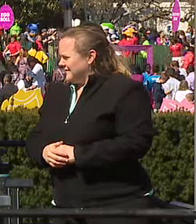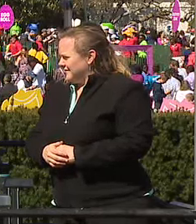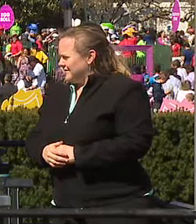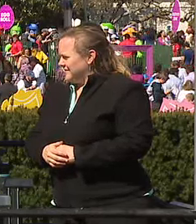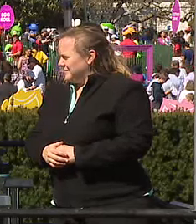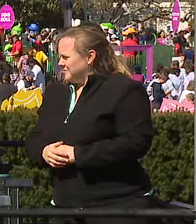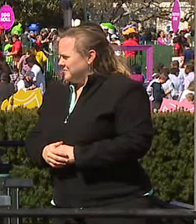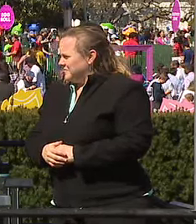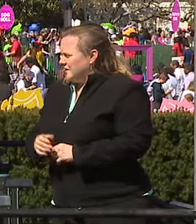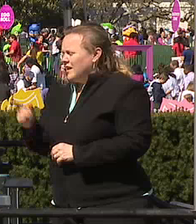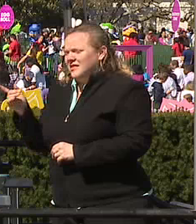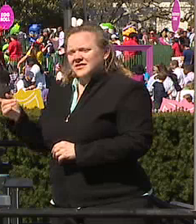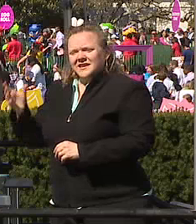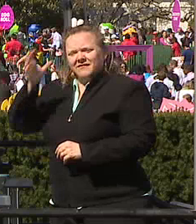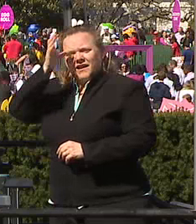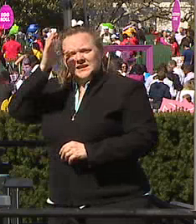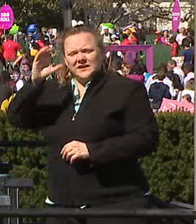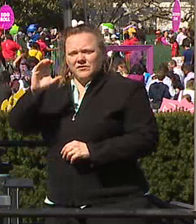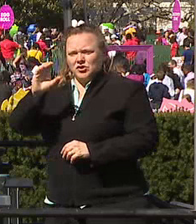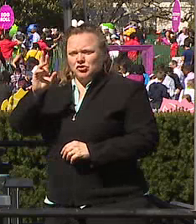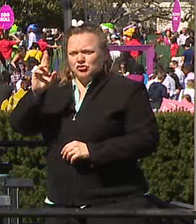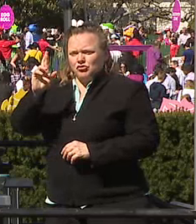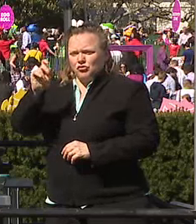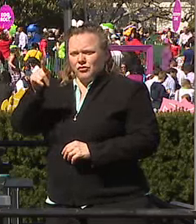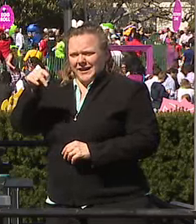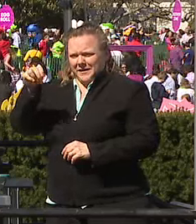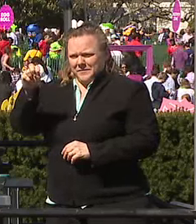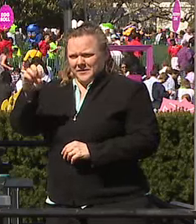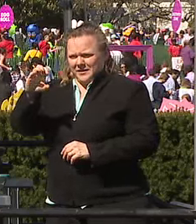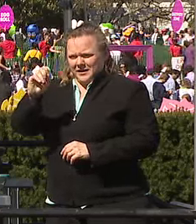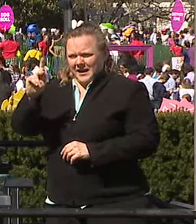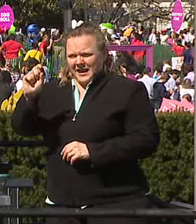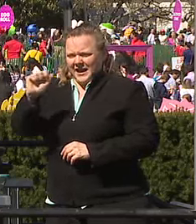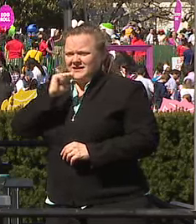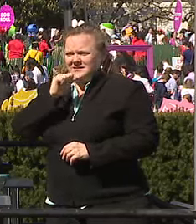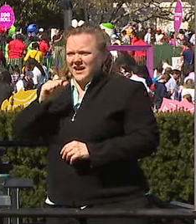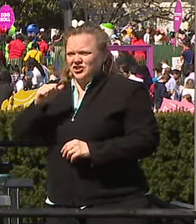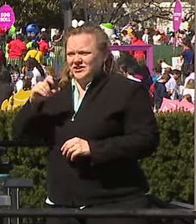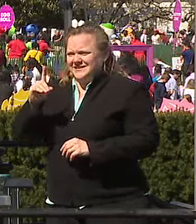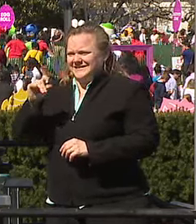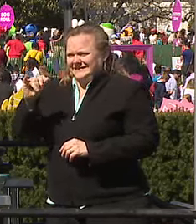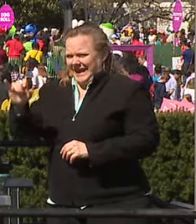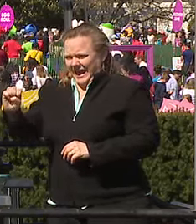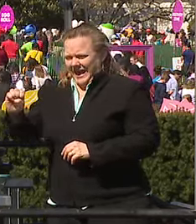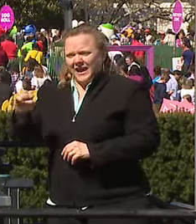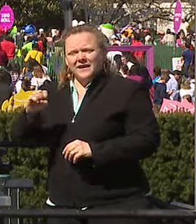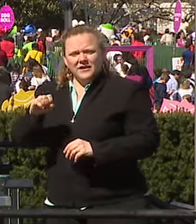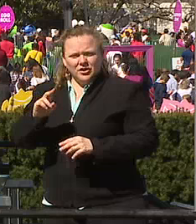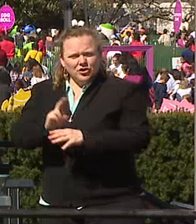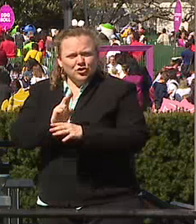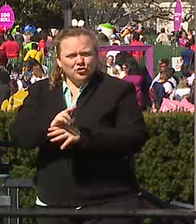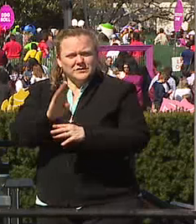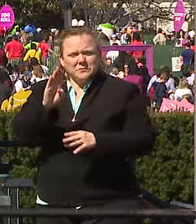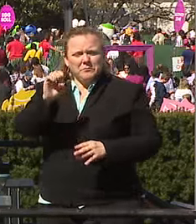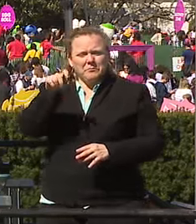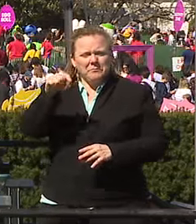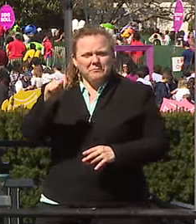So, these crepe cakes weren't just made with red dye. We put beet juice, flour, chocolate powder, sugar,